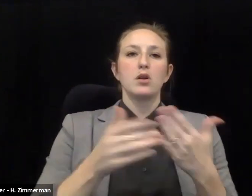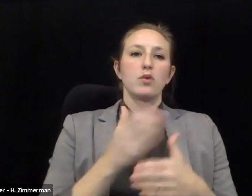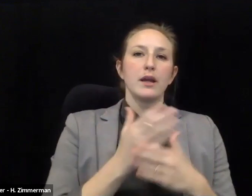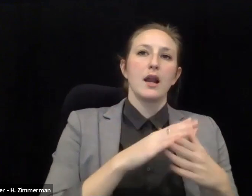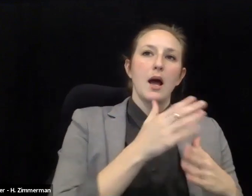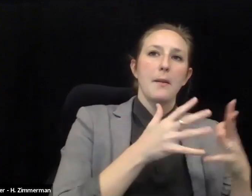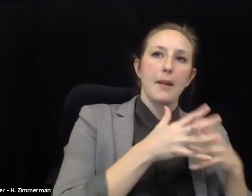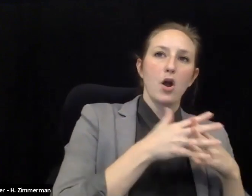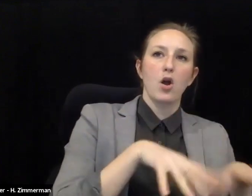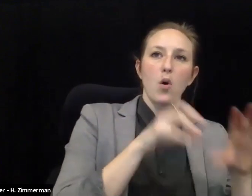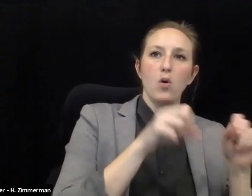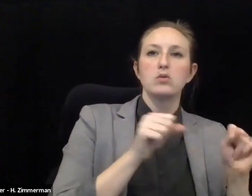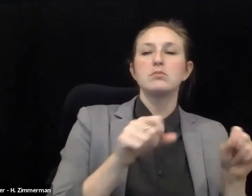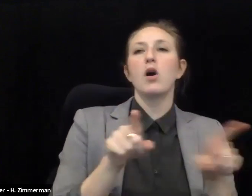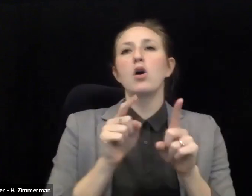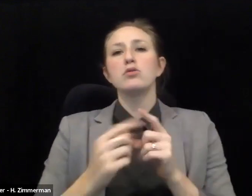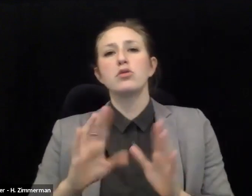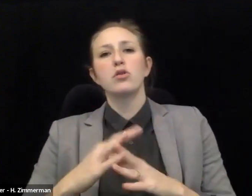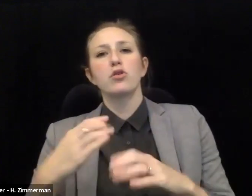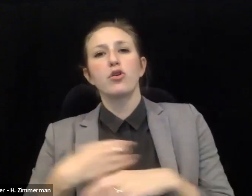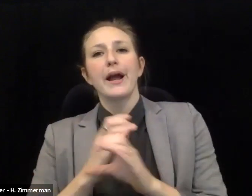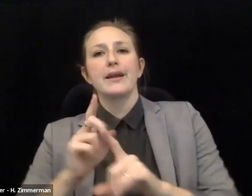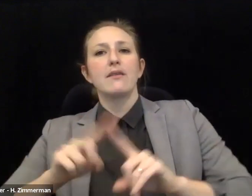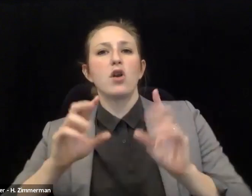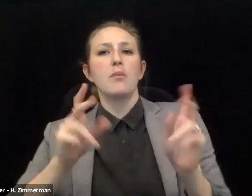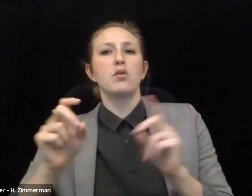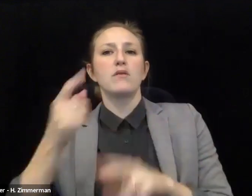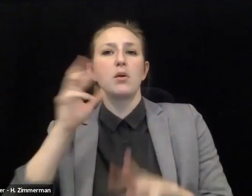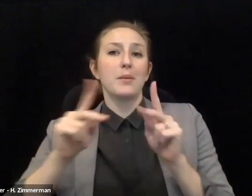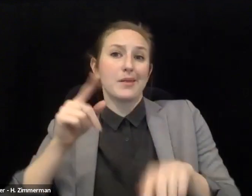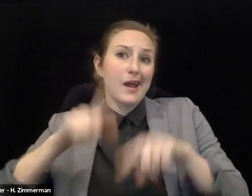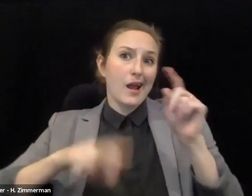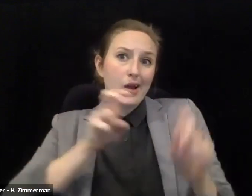opportunities for folks who aren't able to travel to say, a country that they're that